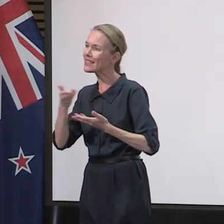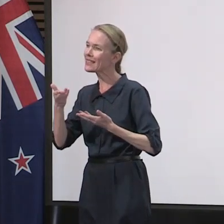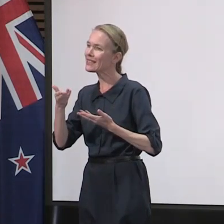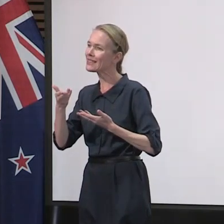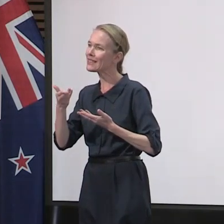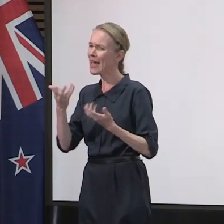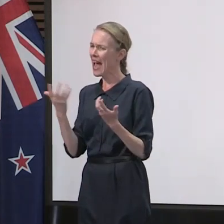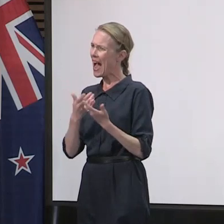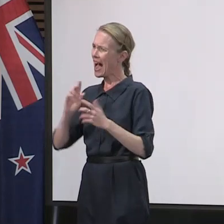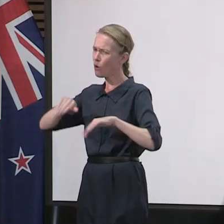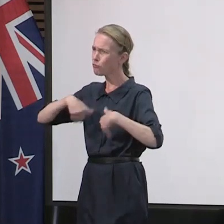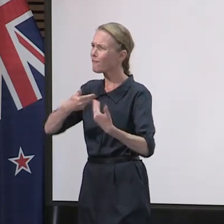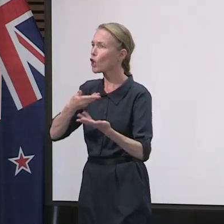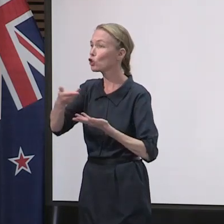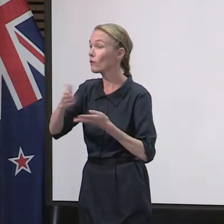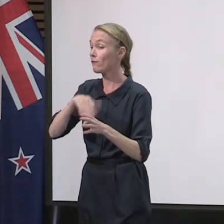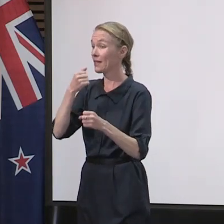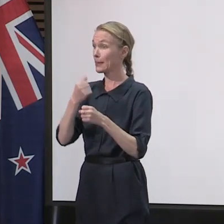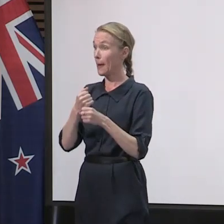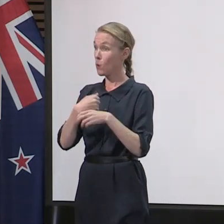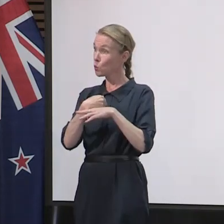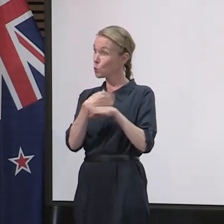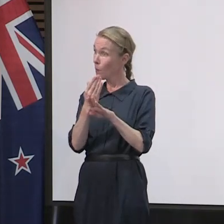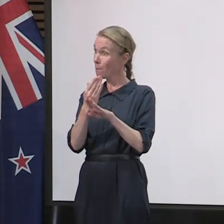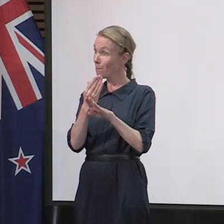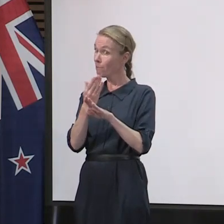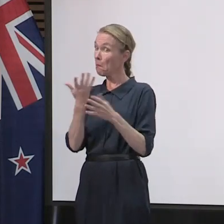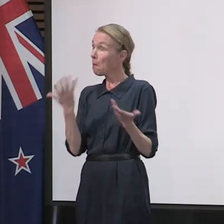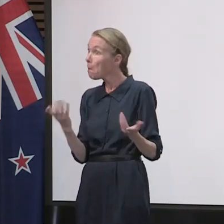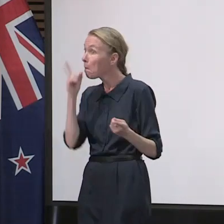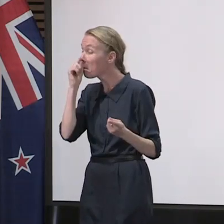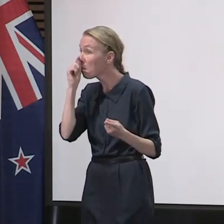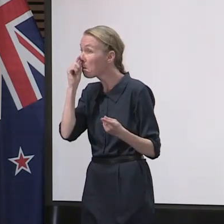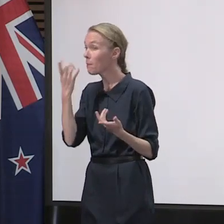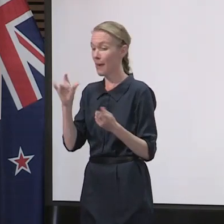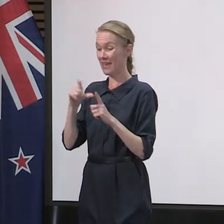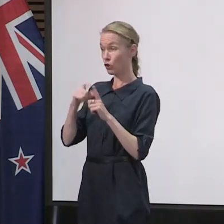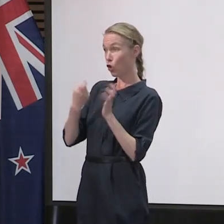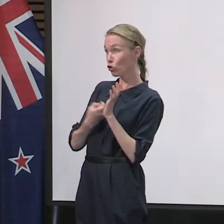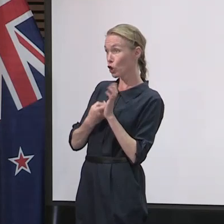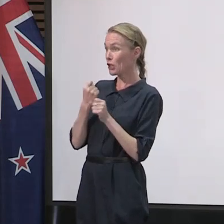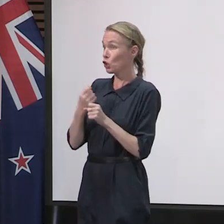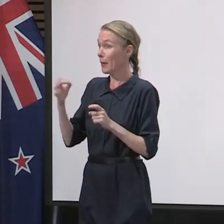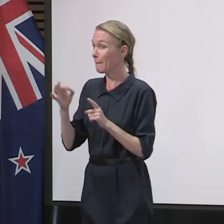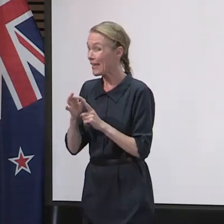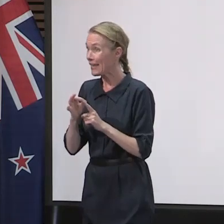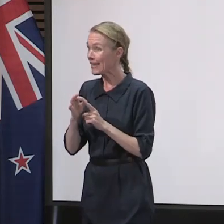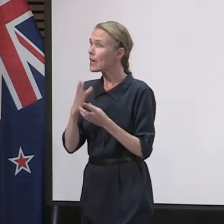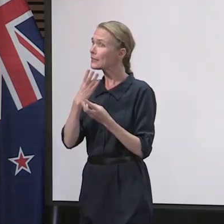in the way that services are delivered. The use of virtual technologies. Not every interaction between a GP and